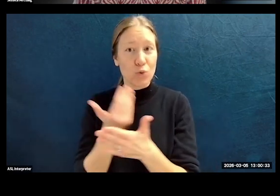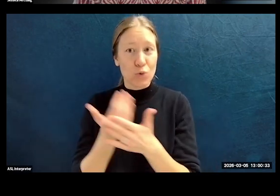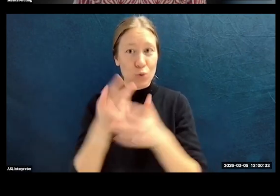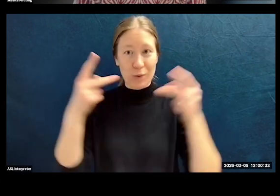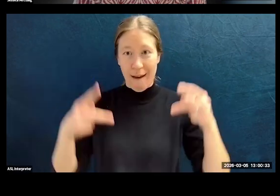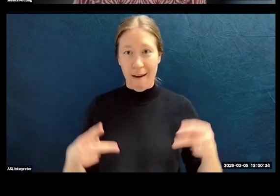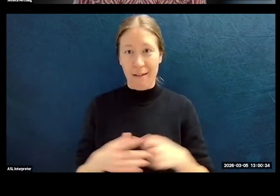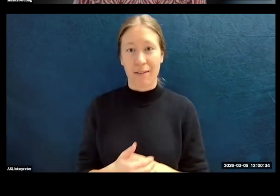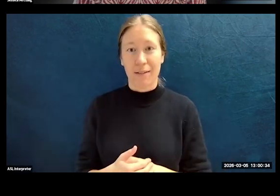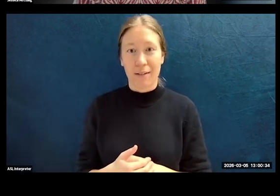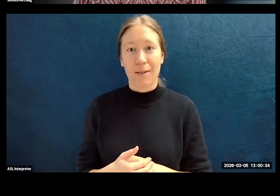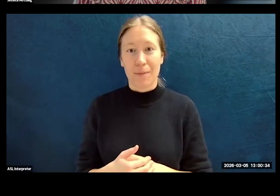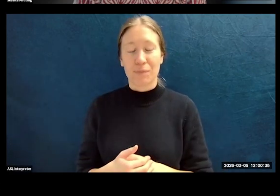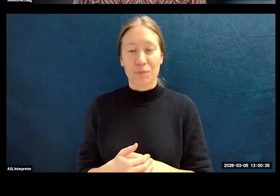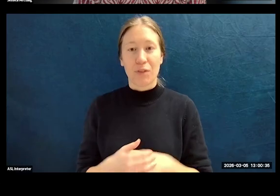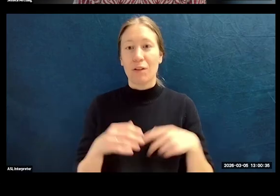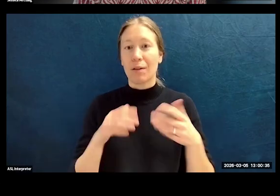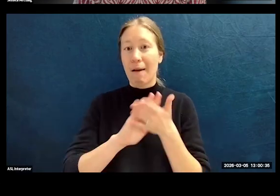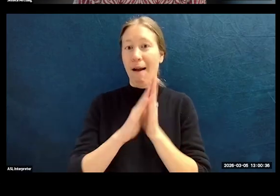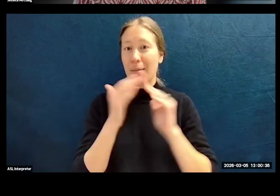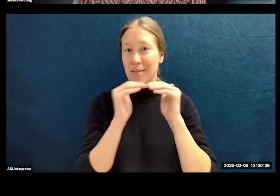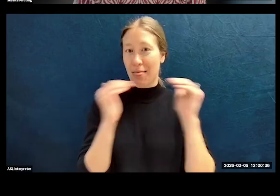This will be a heading level 2 tag. We'll add it.